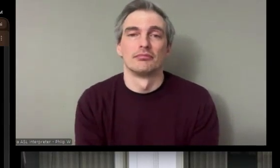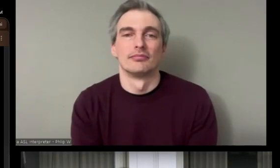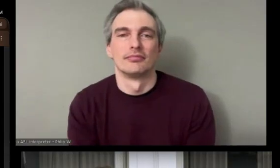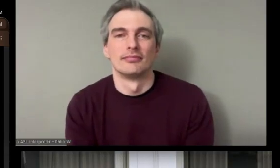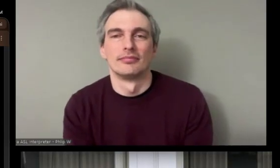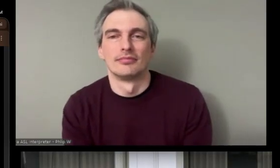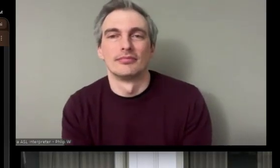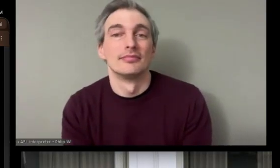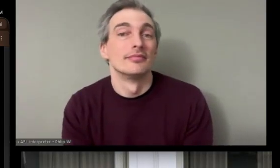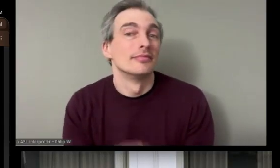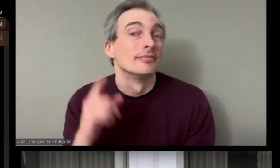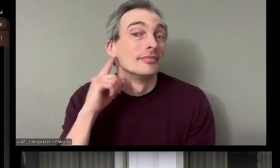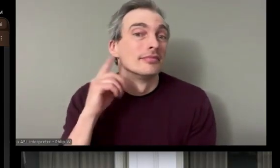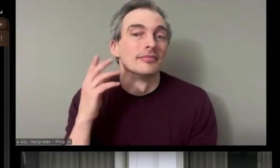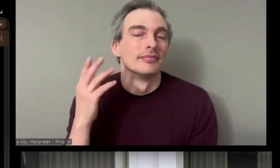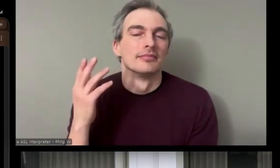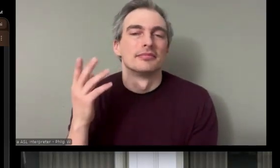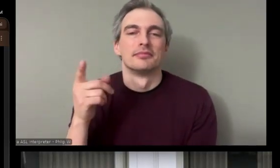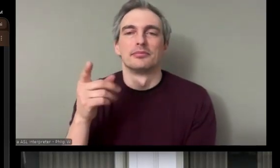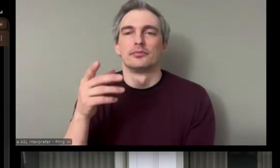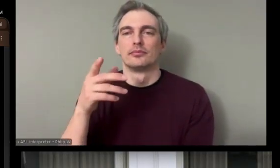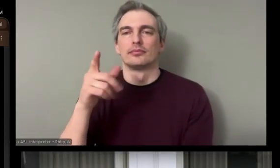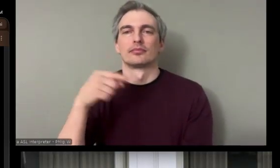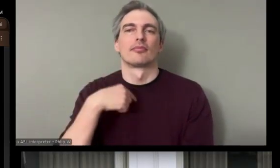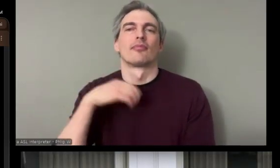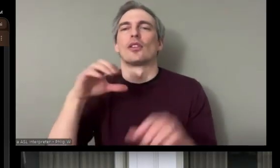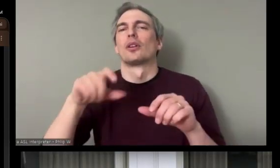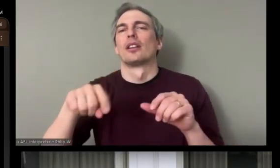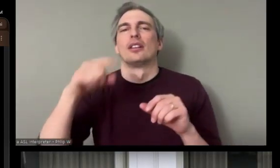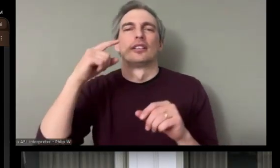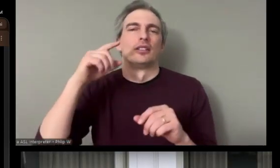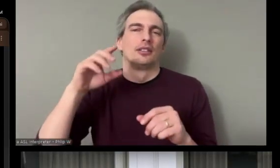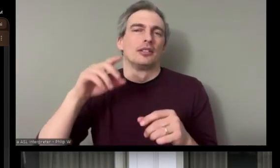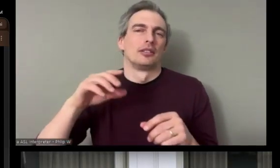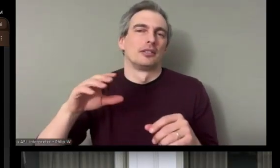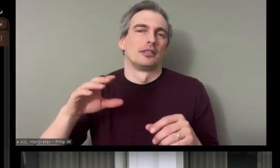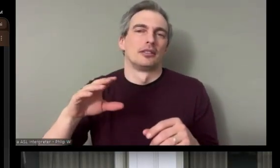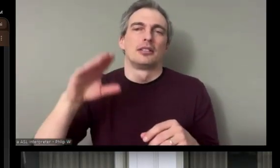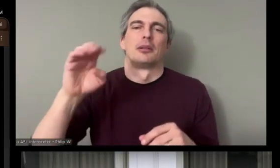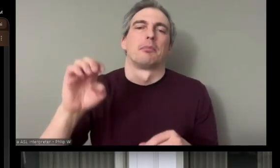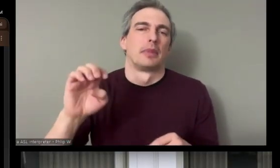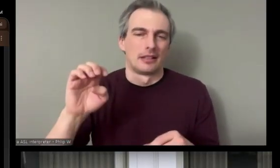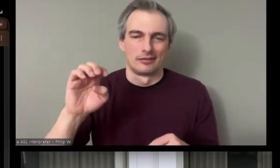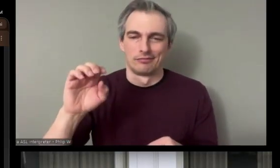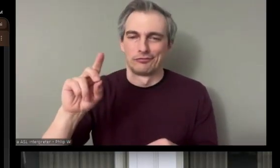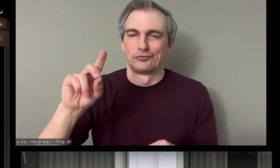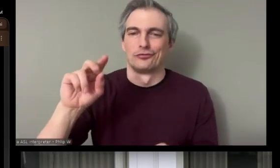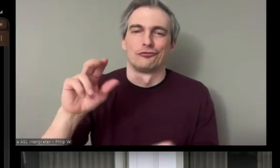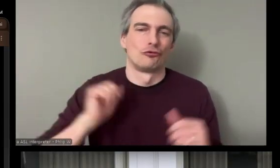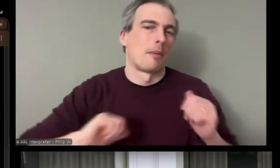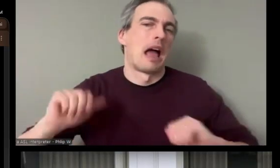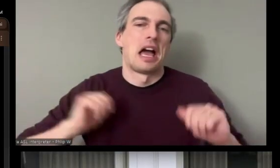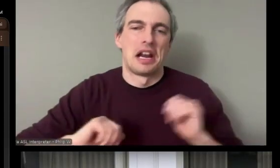Okay. I was doing this to be dramatic. This is the Times New Roman on the left and Calibri on the right.